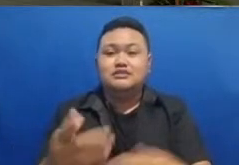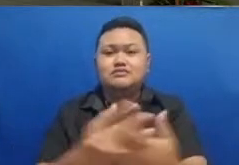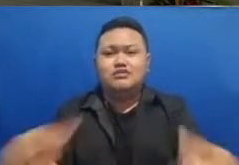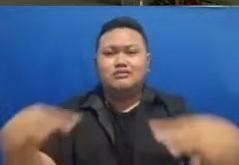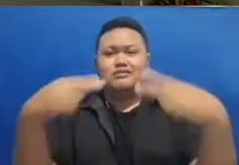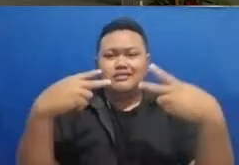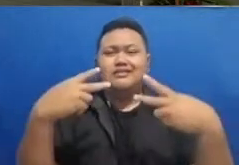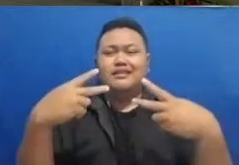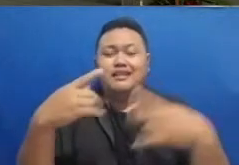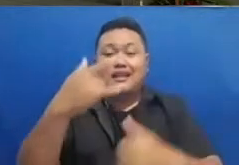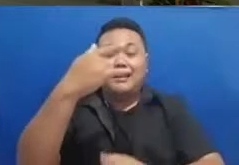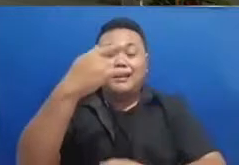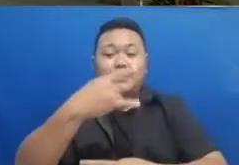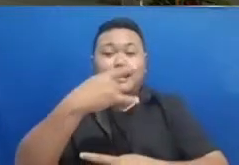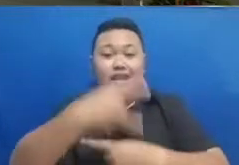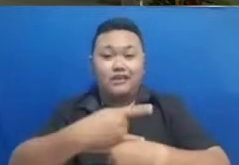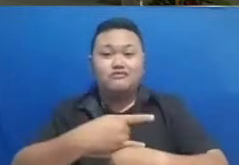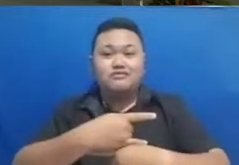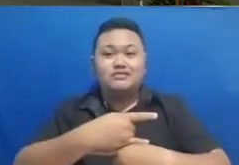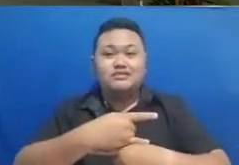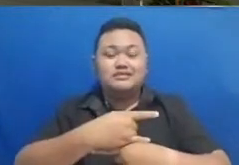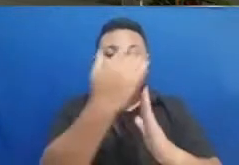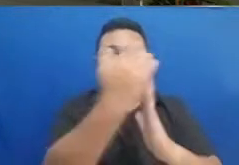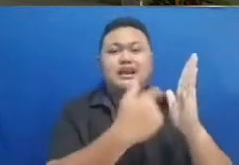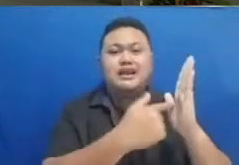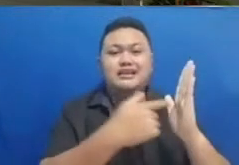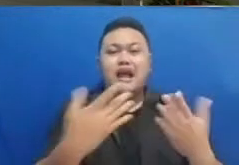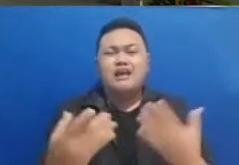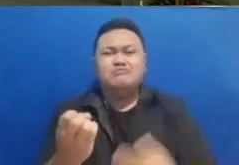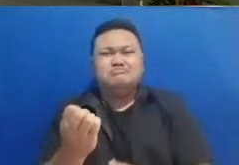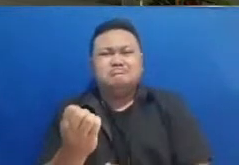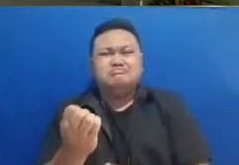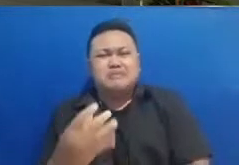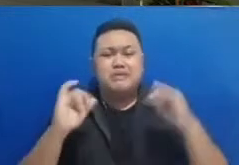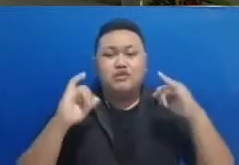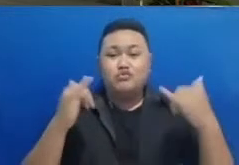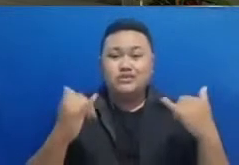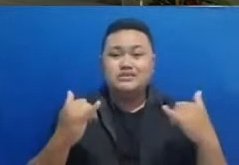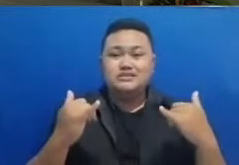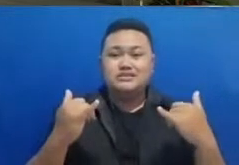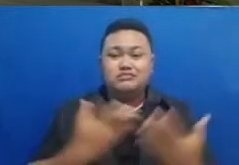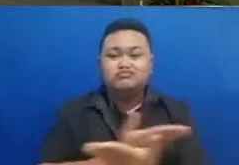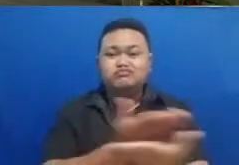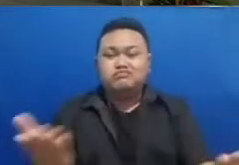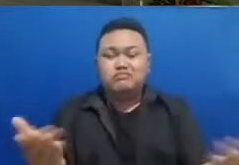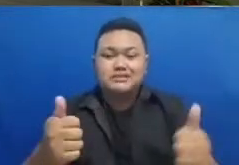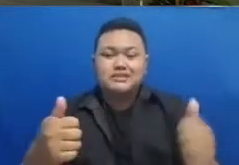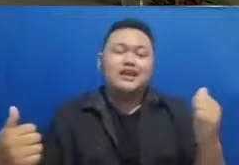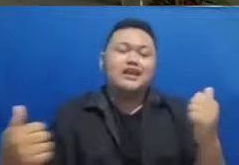throughout this event there will be some quizzes that you can take. Now what